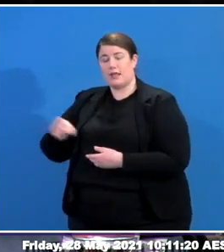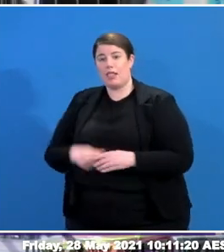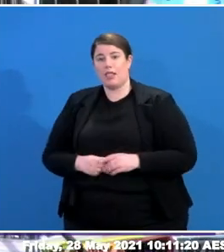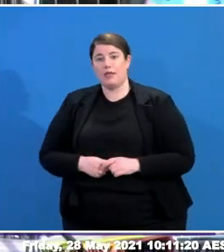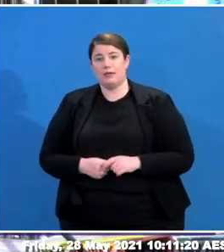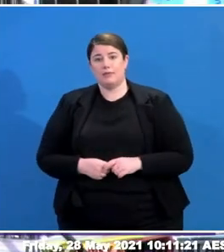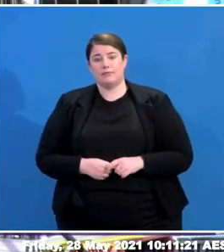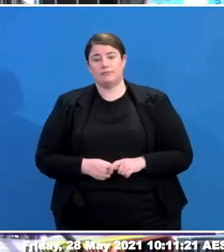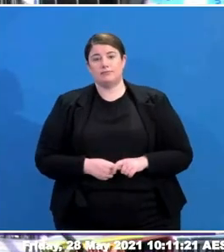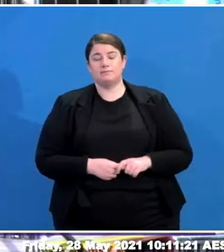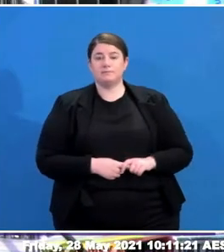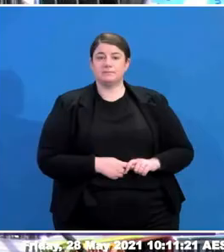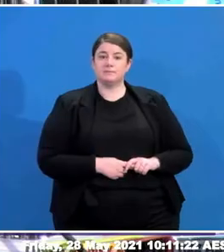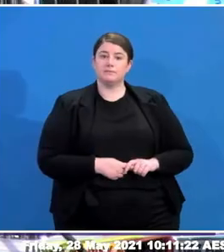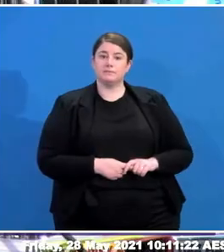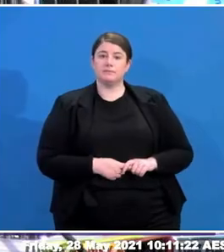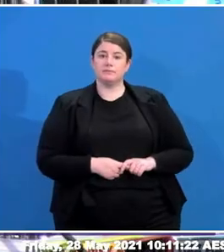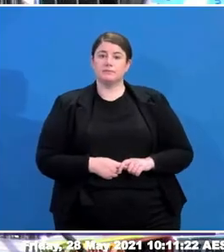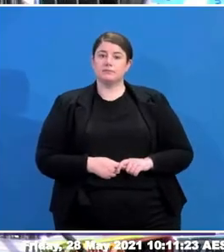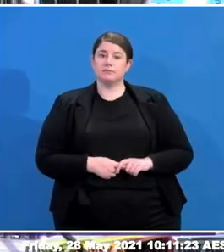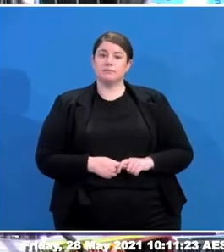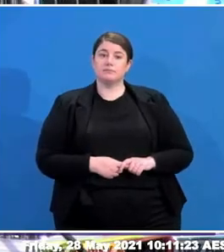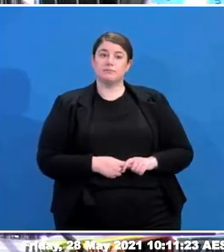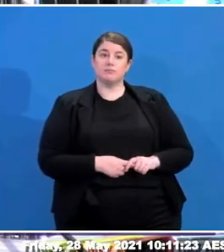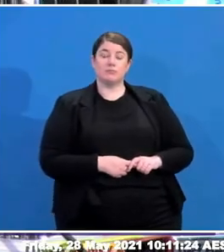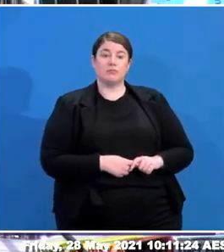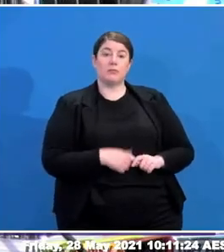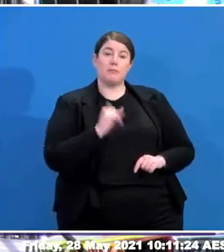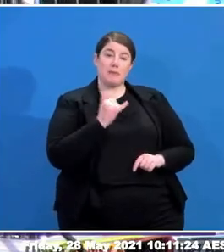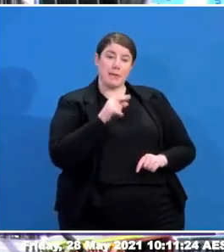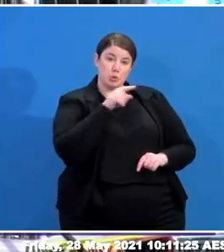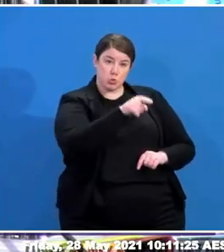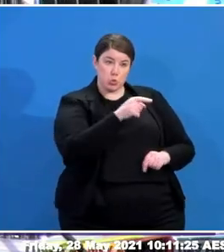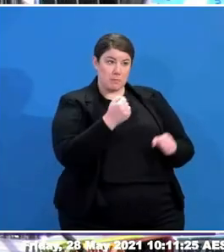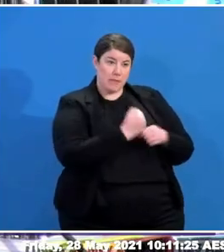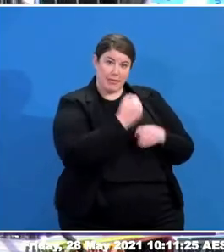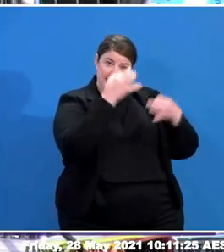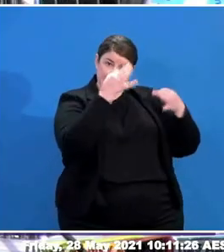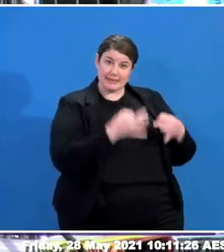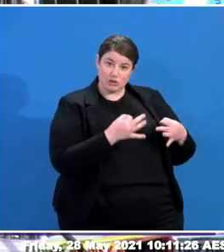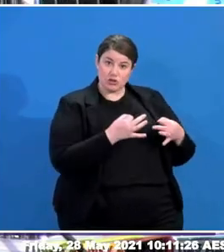Could this be the case: that you made the decision to tone your